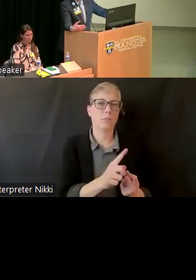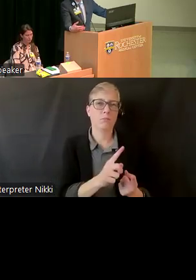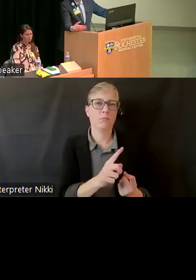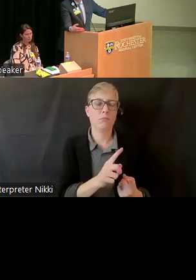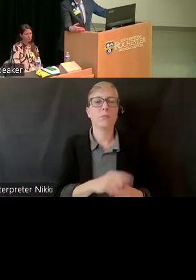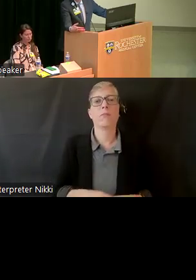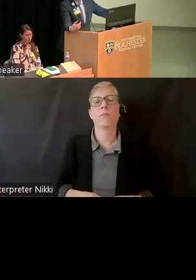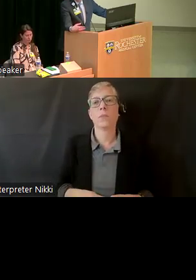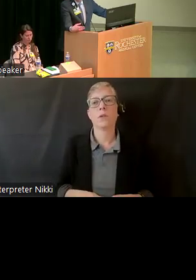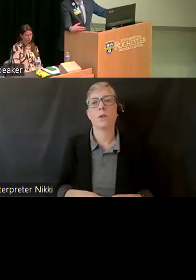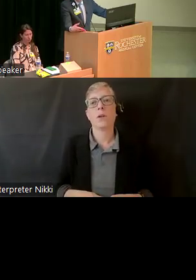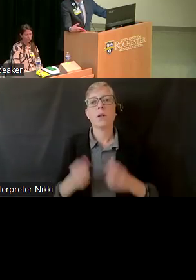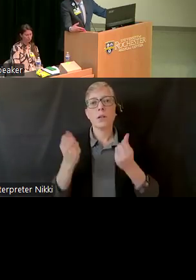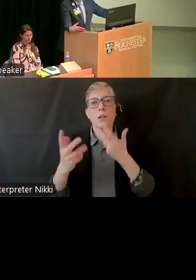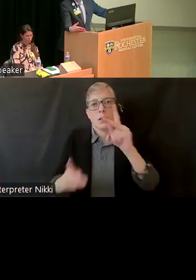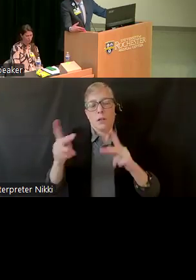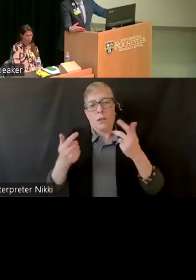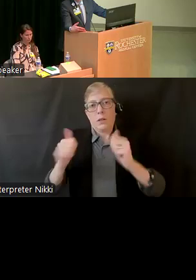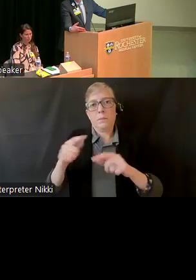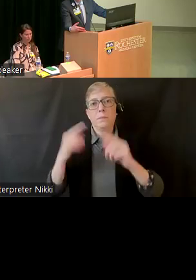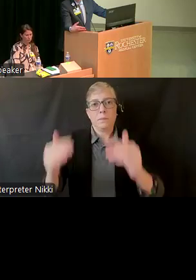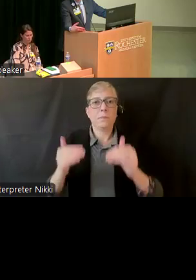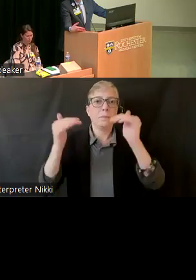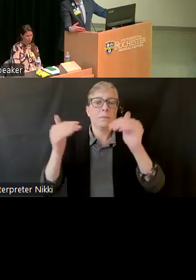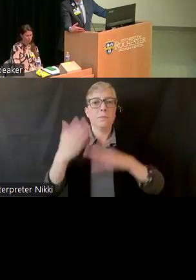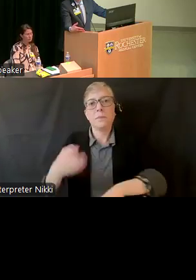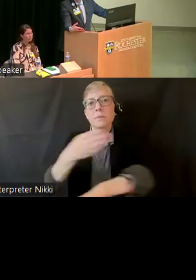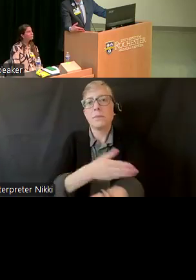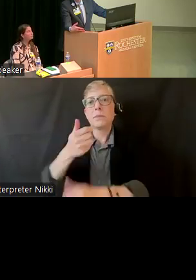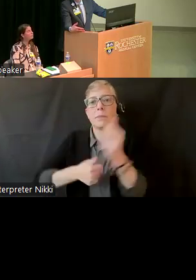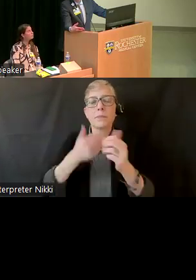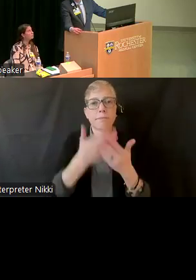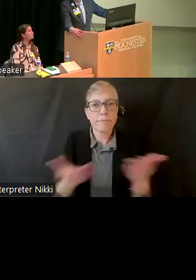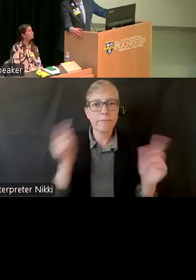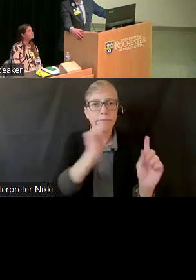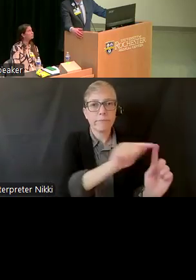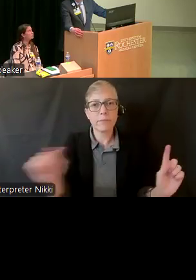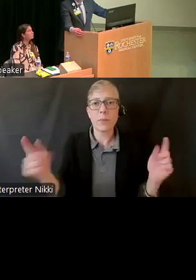to advance you know each issue and in each of those of course there are are are difficulties